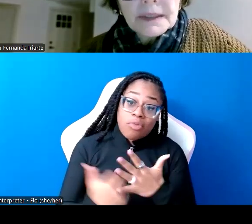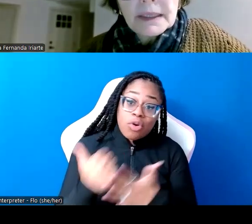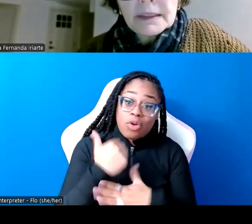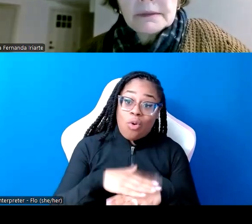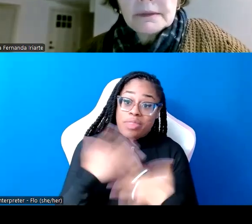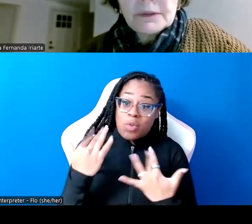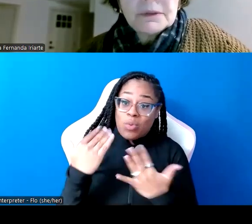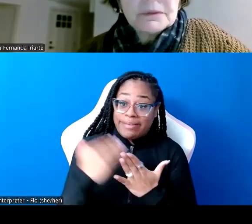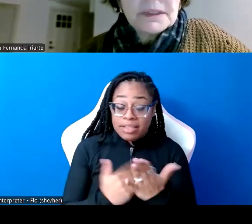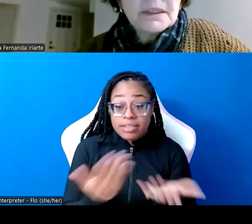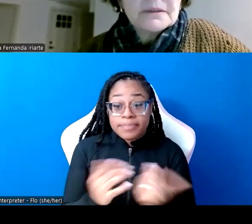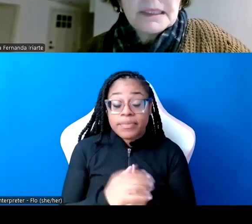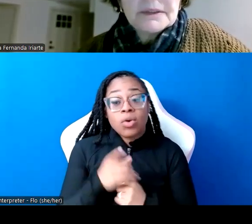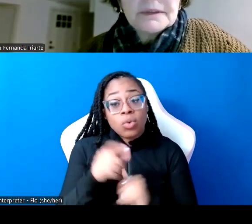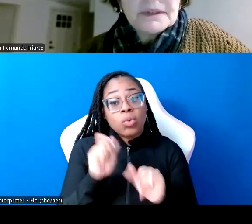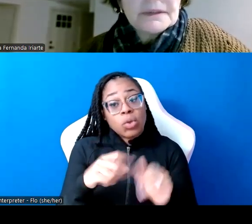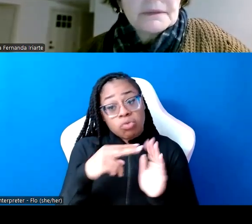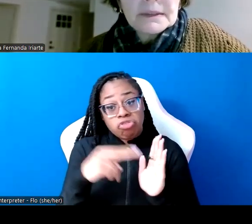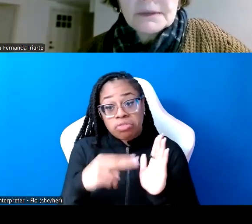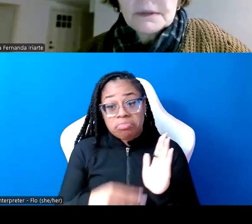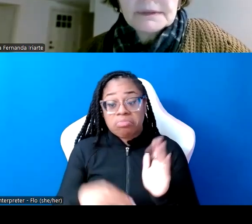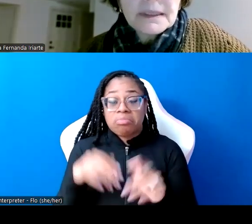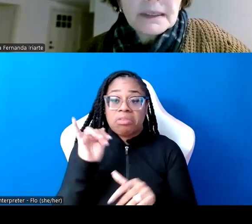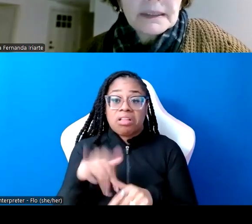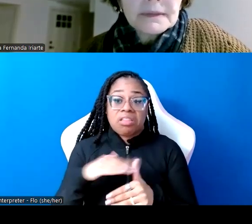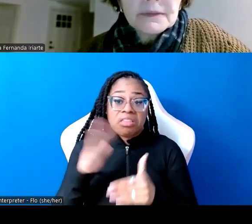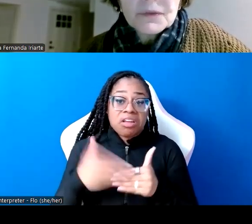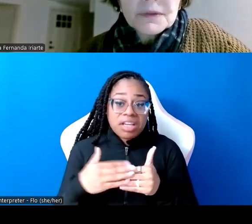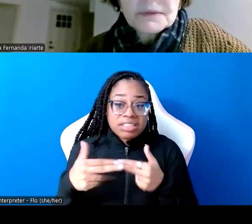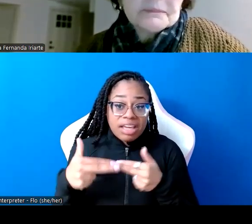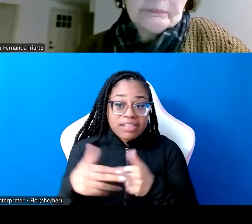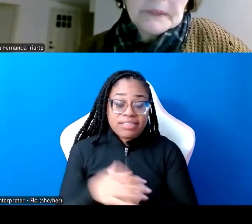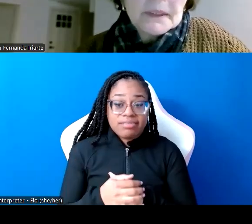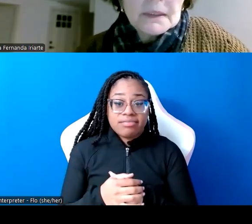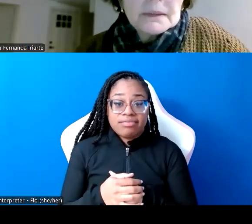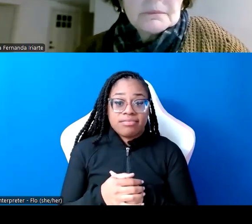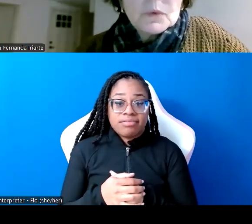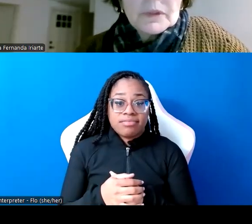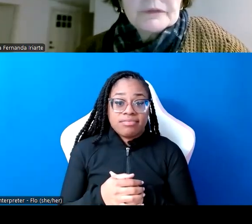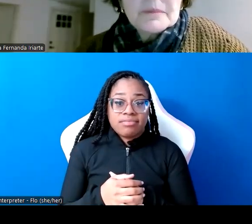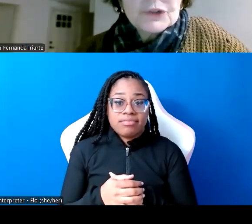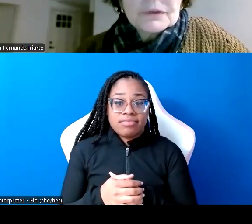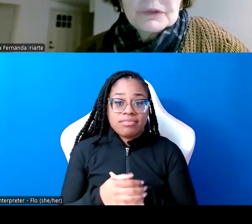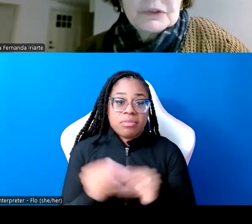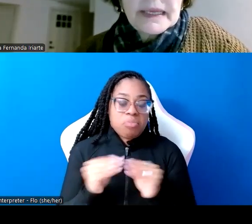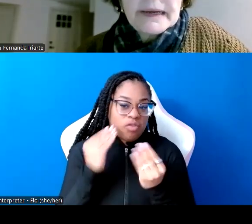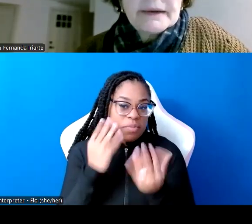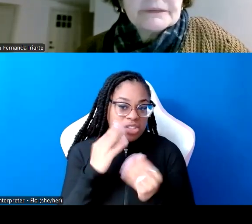And you can read all about it in these next slides. It's just more information for you to have.